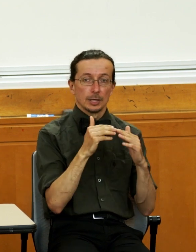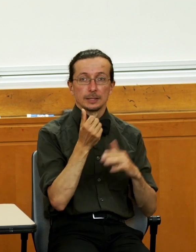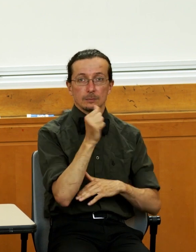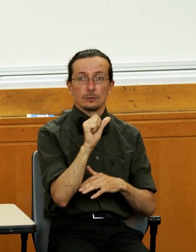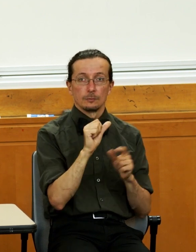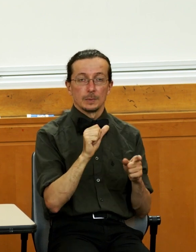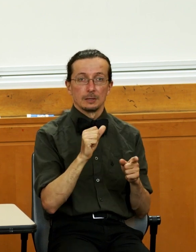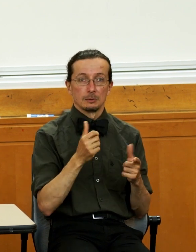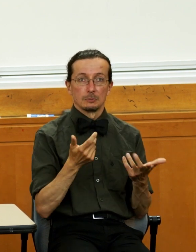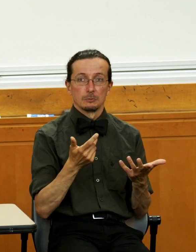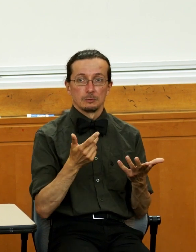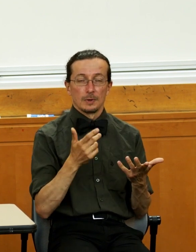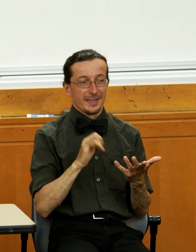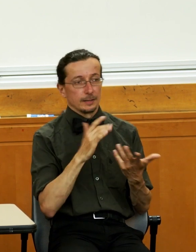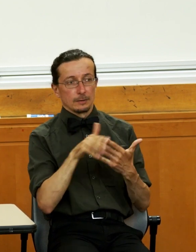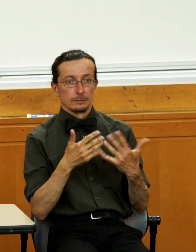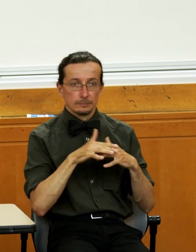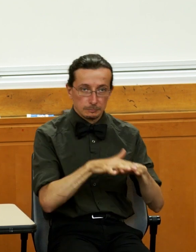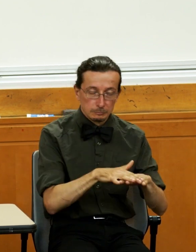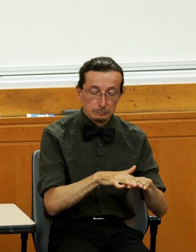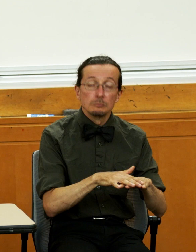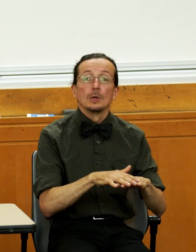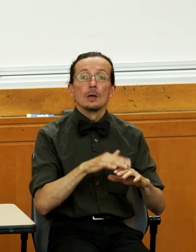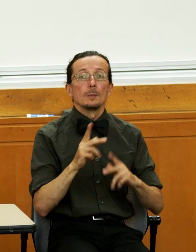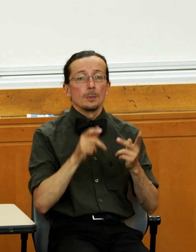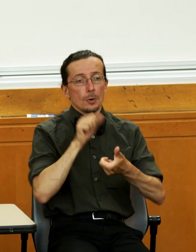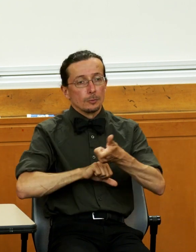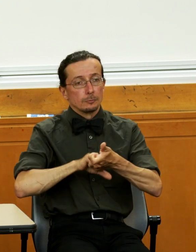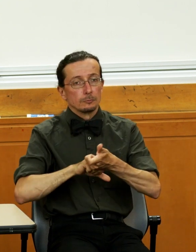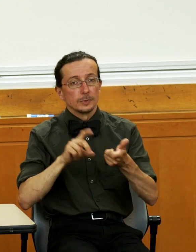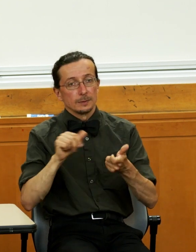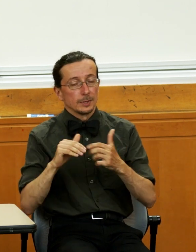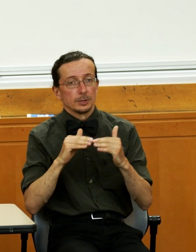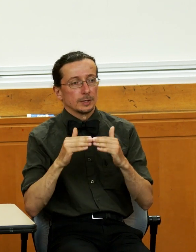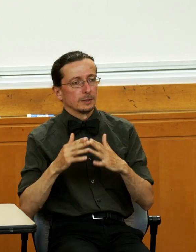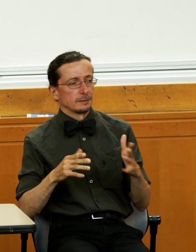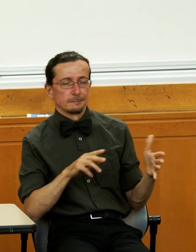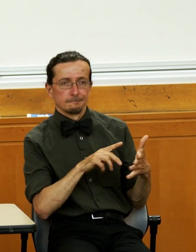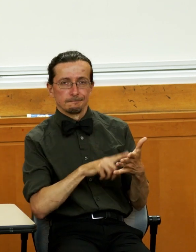end quote. Proponents of Disability Justice have criticized the co-optation of the language